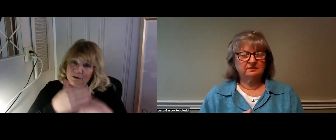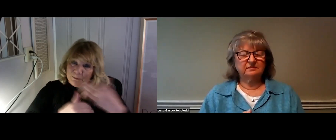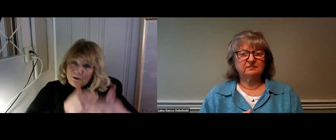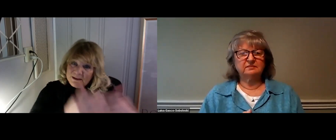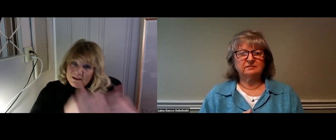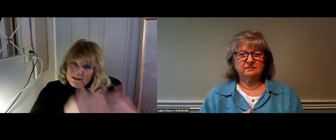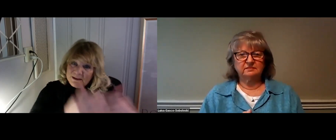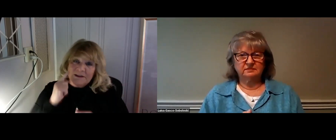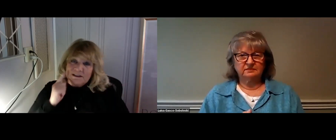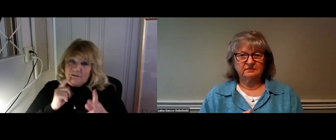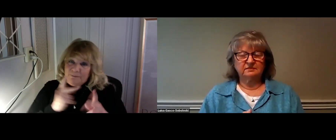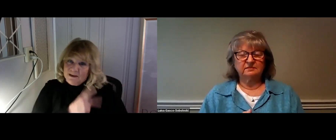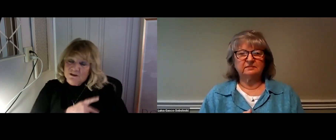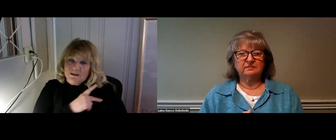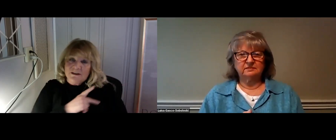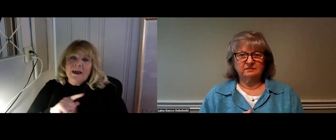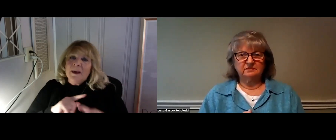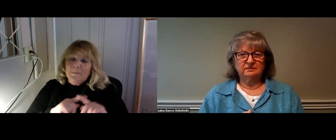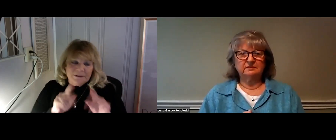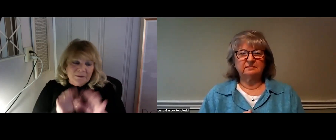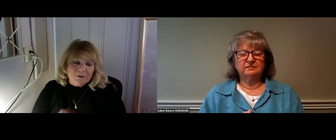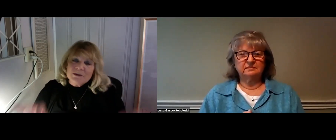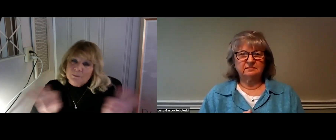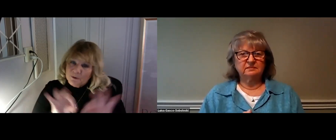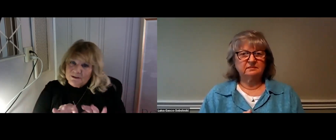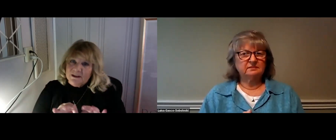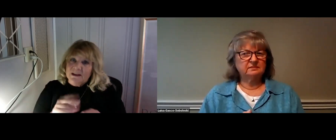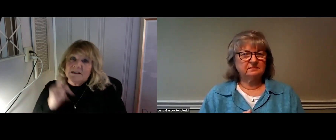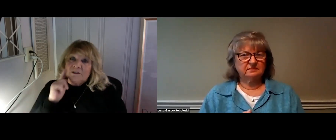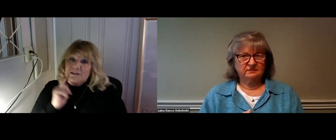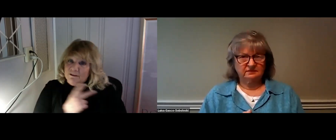the process with the deaf patient, but the most important thing is for deaf